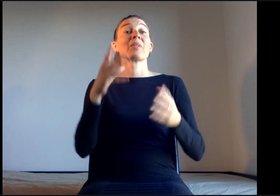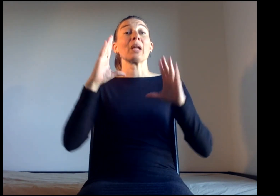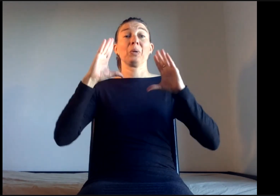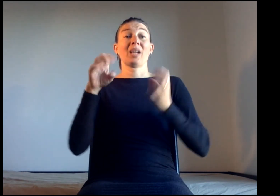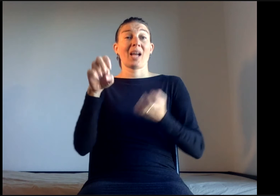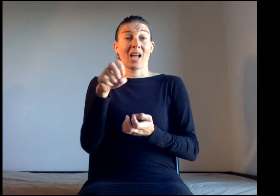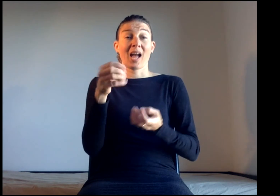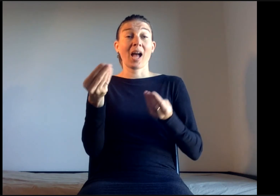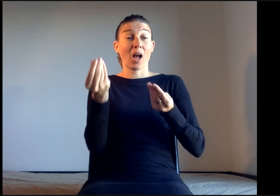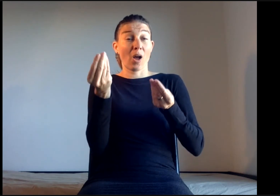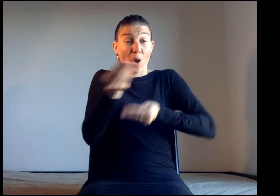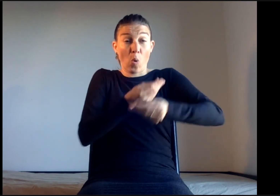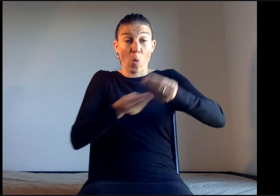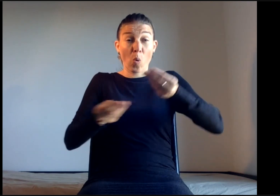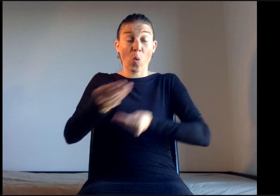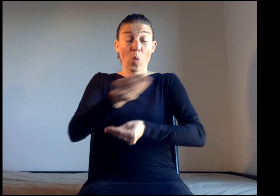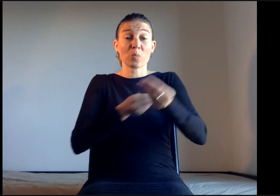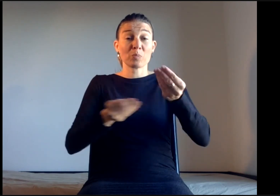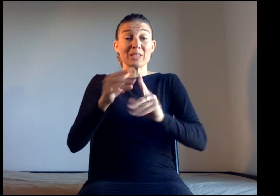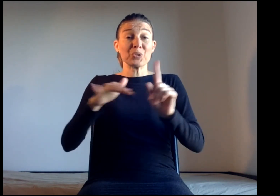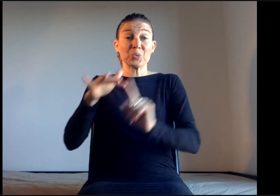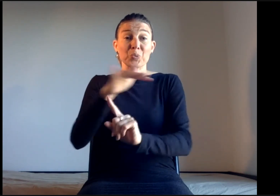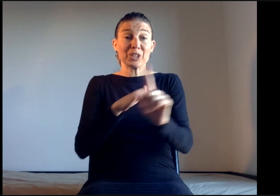that what comes after the economic measures